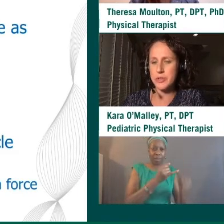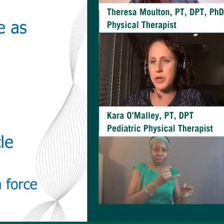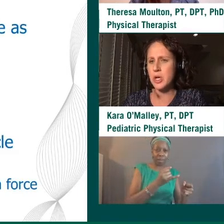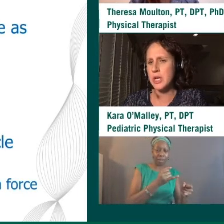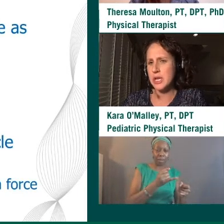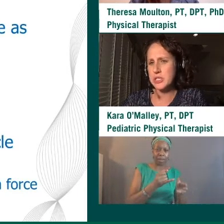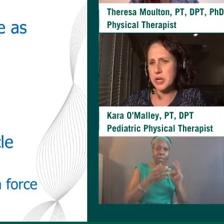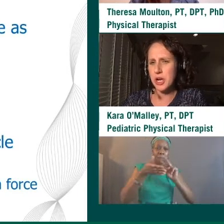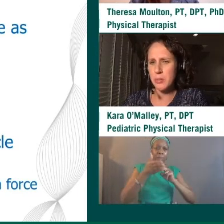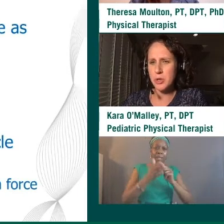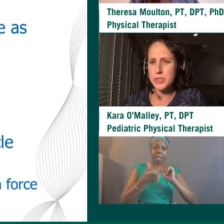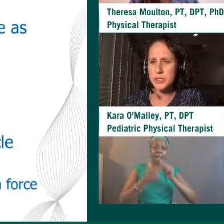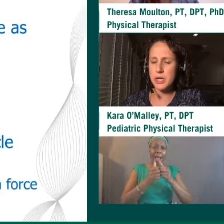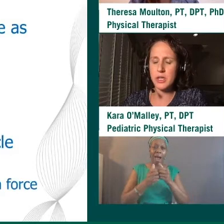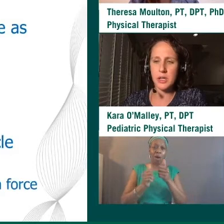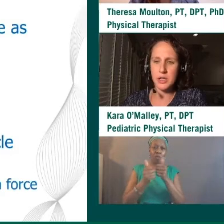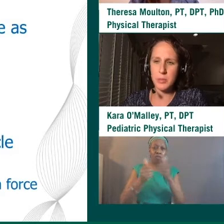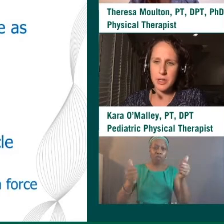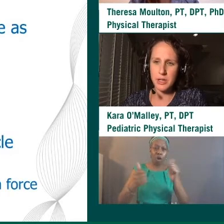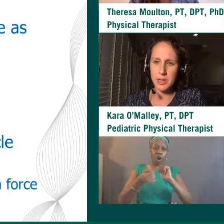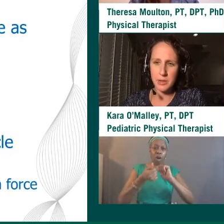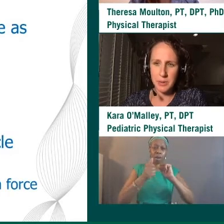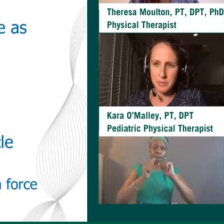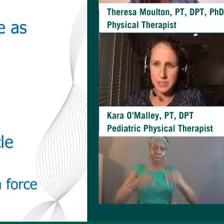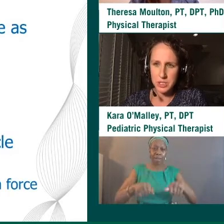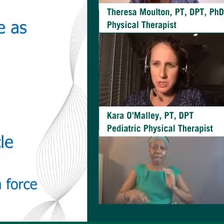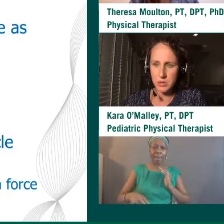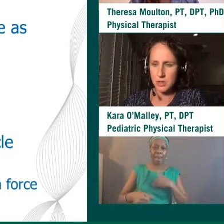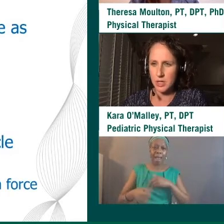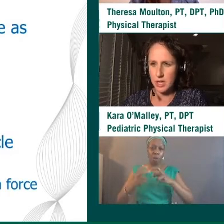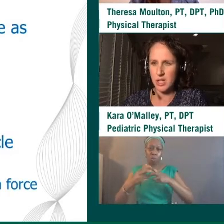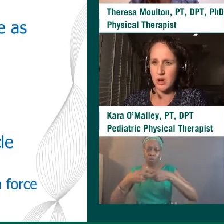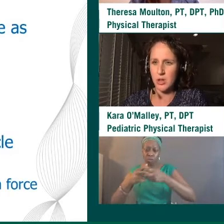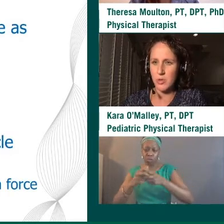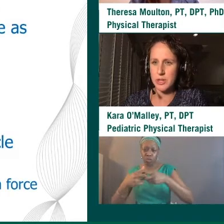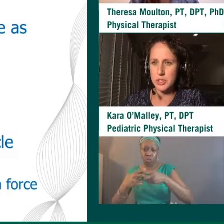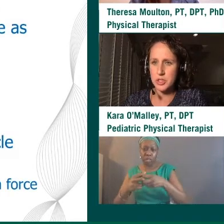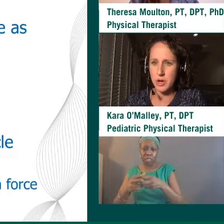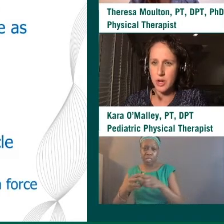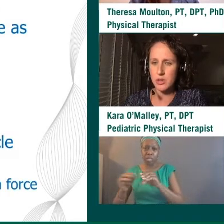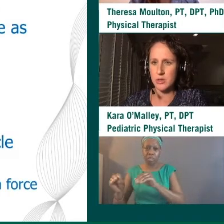So is our elbow stuck a little bit in a bent position or can it get all the way straight?